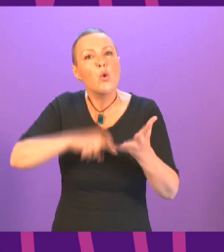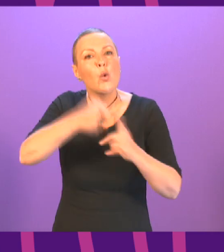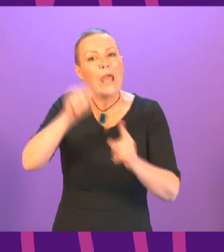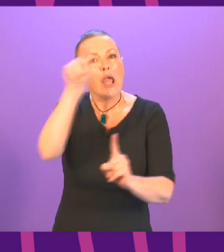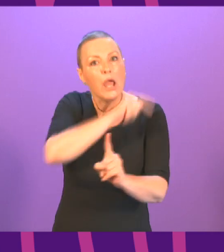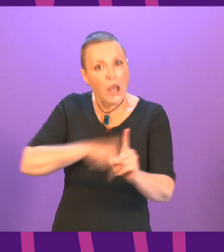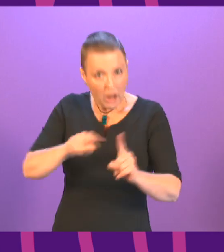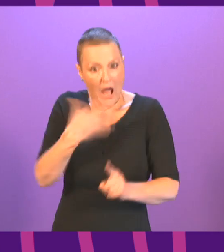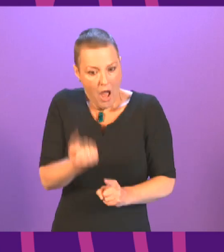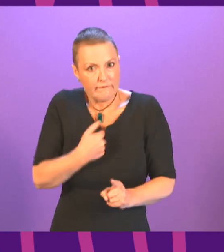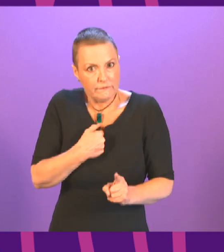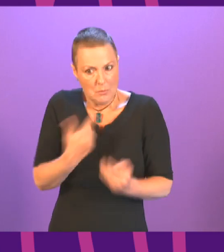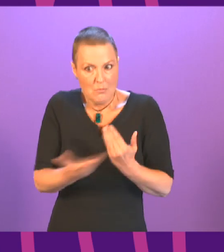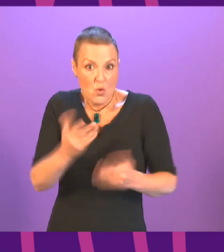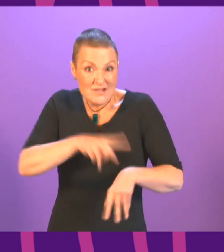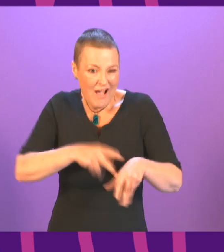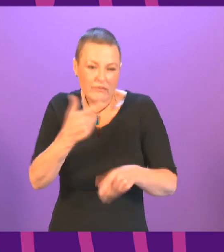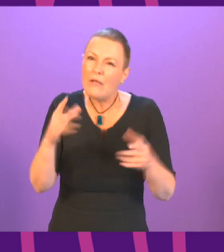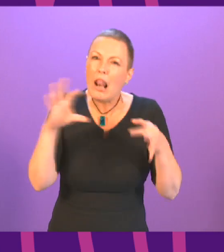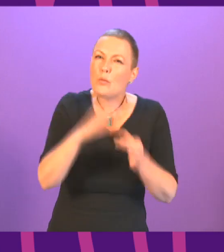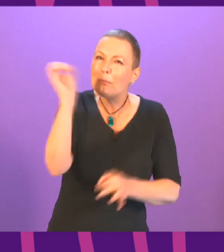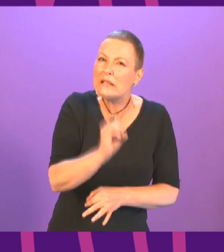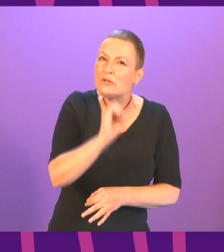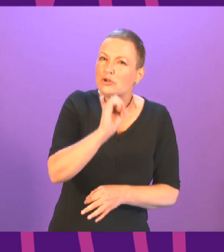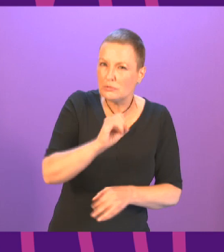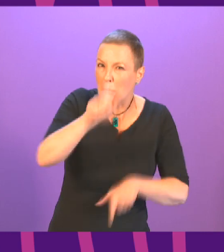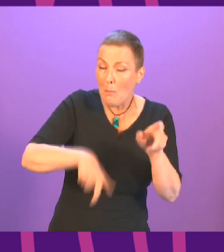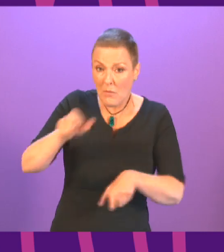of the United Kingdom. That does not take away the pressures. Throughout Covid, we have